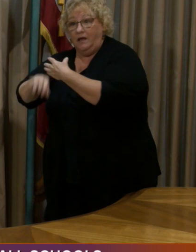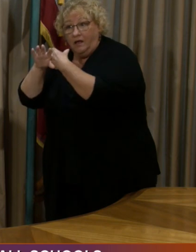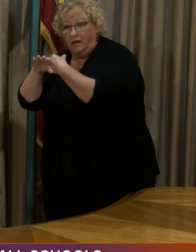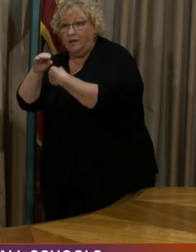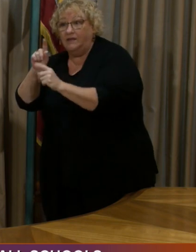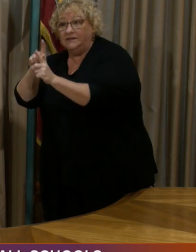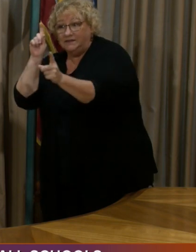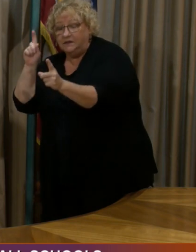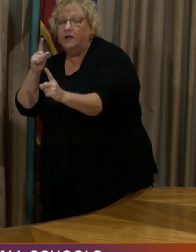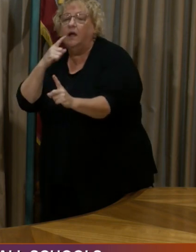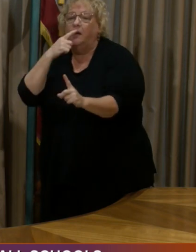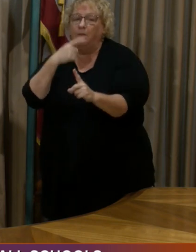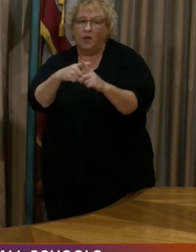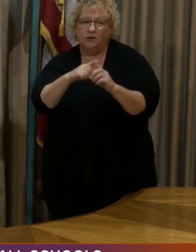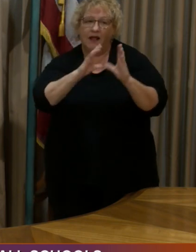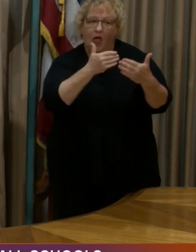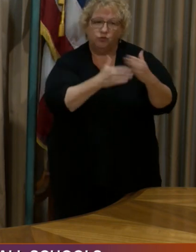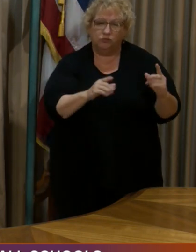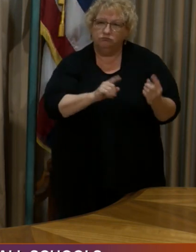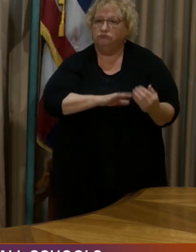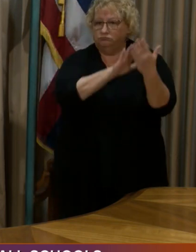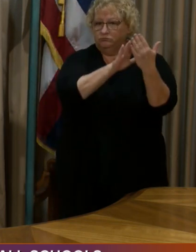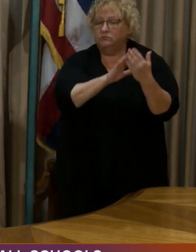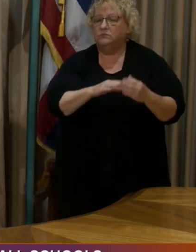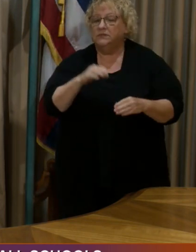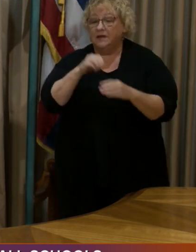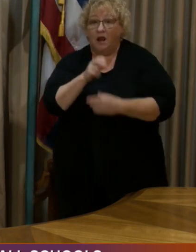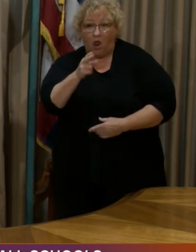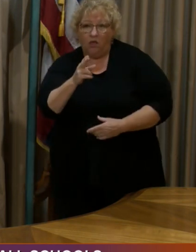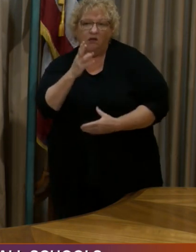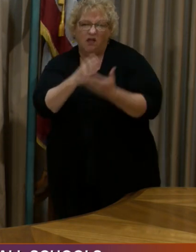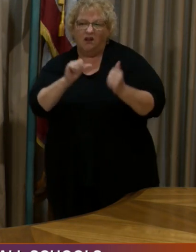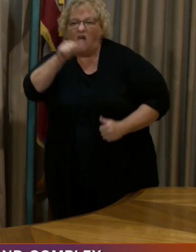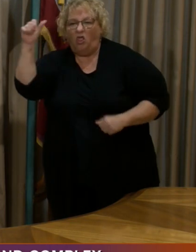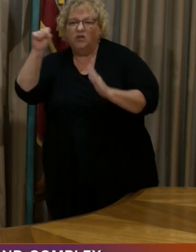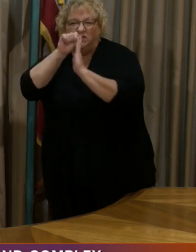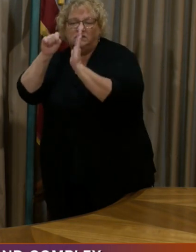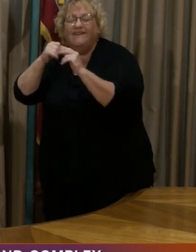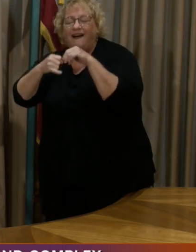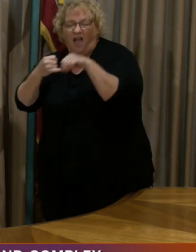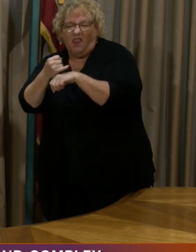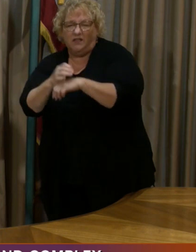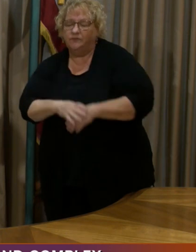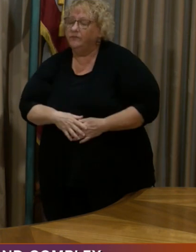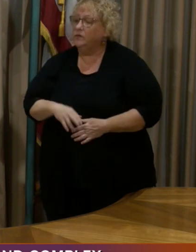OUR STUDENTS TOWARDS BLENDED LEARNING AS WE'RE READY IN DIFFERENT PARTS OF A COUNTY AS LODGES AS HONOLULU COUNTY.